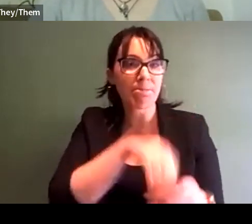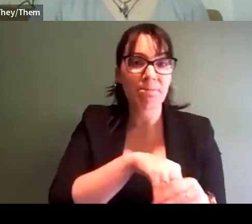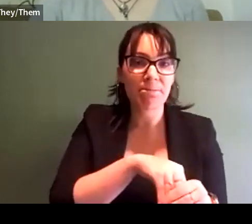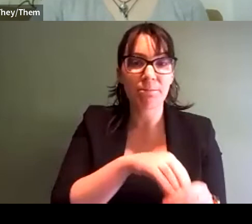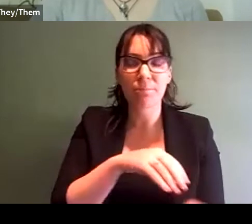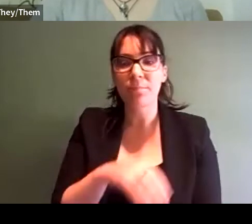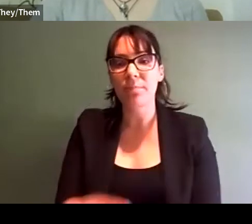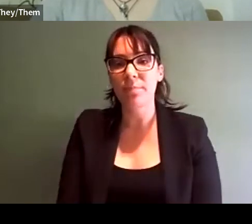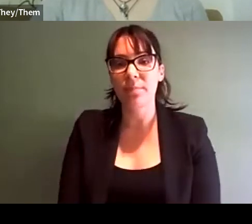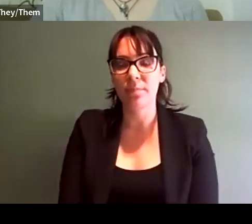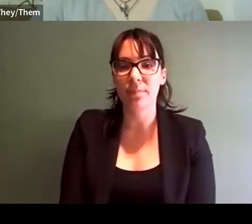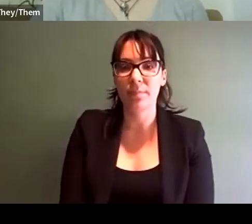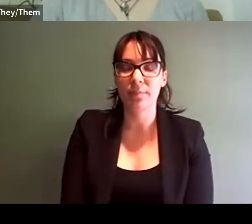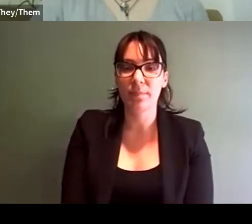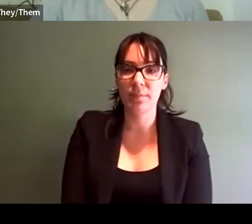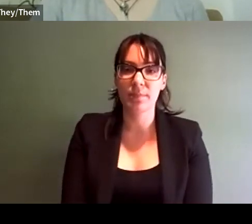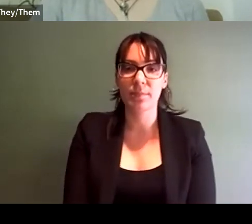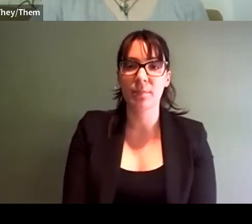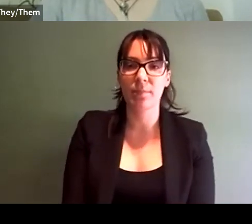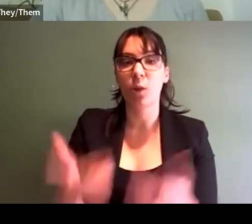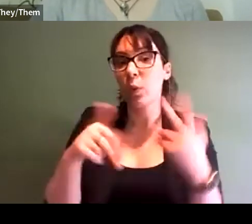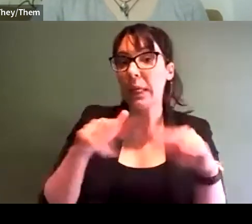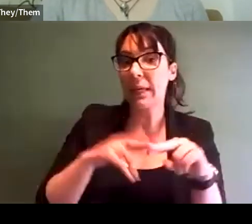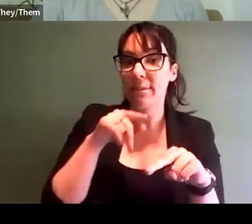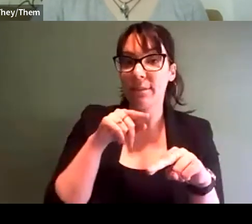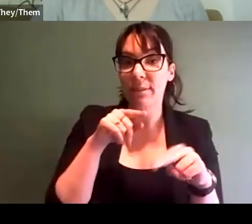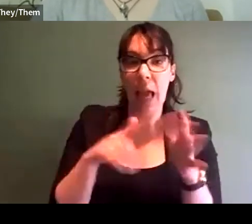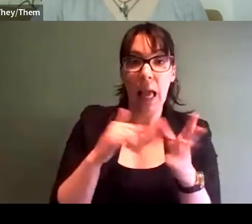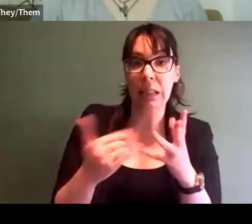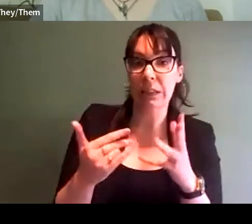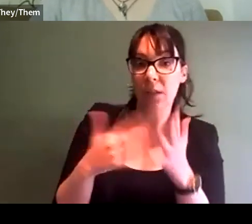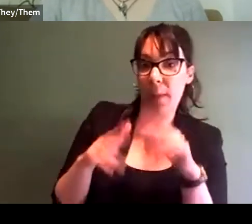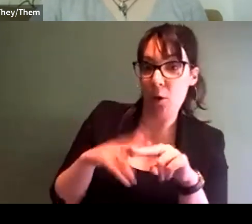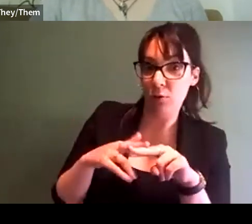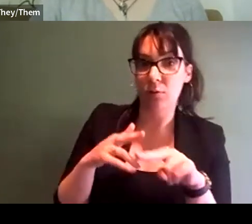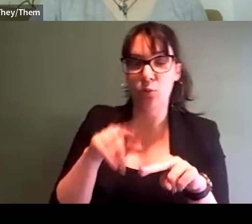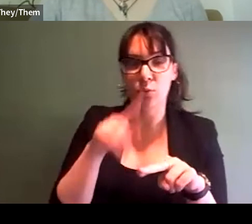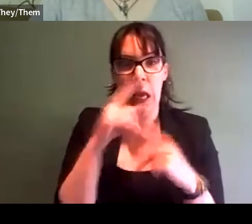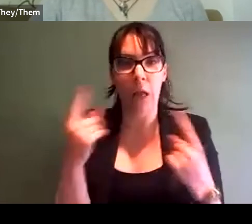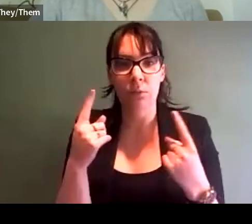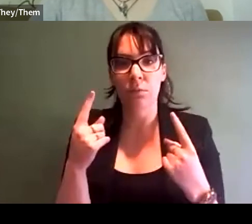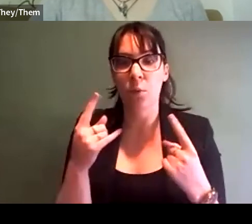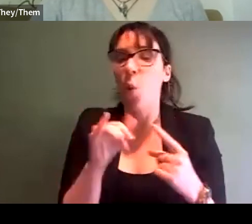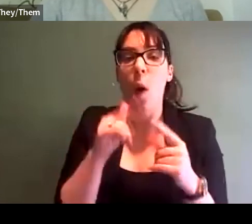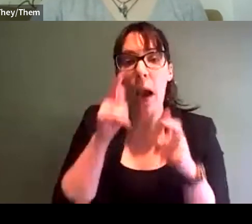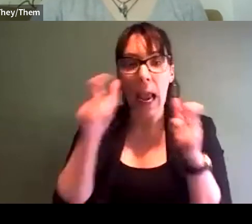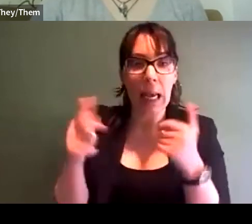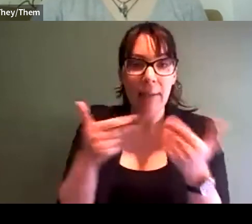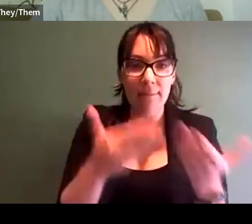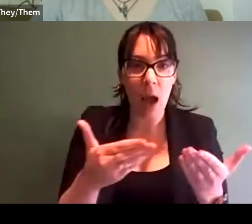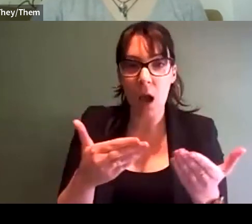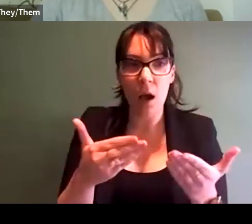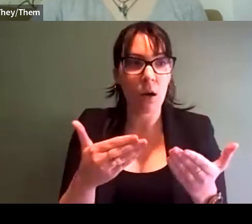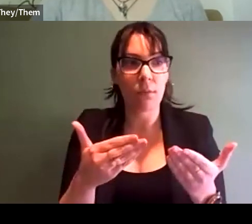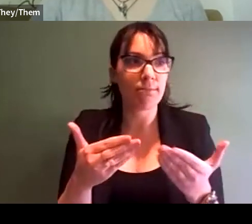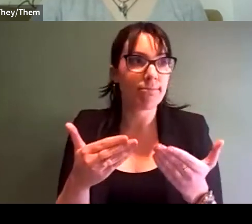Yeah, cuz I don't know, even if you can't build as a parent, you can't build or caregiver.